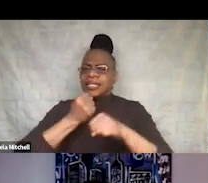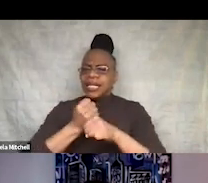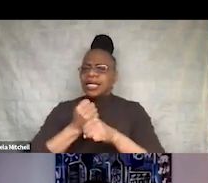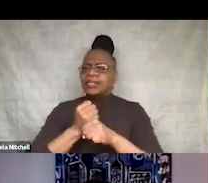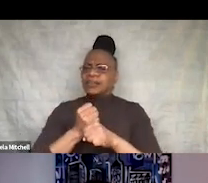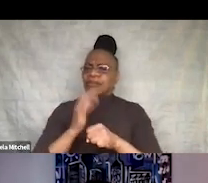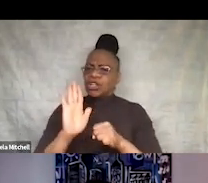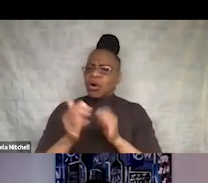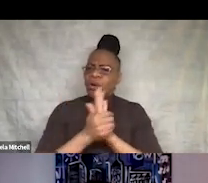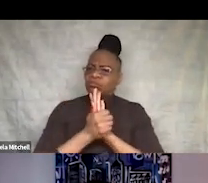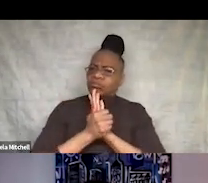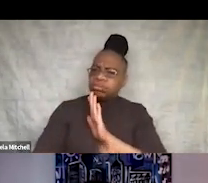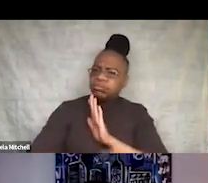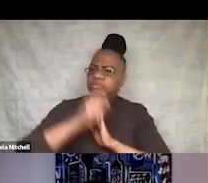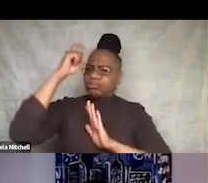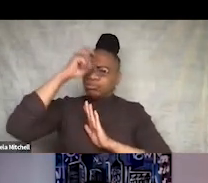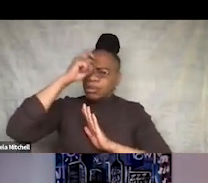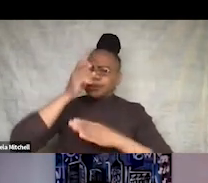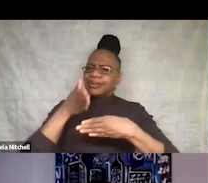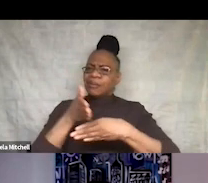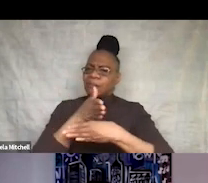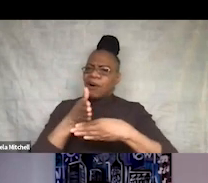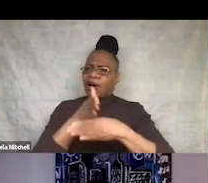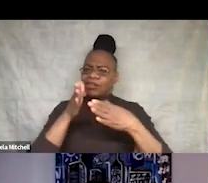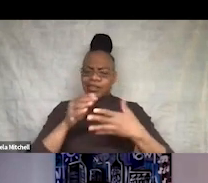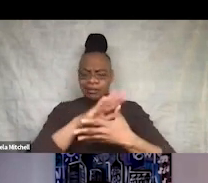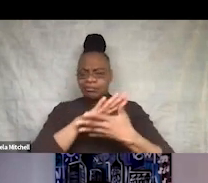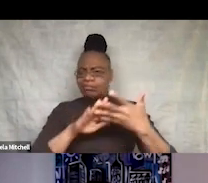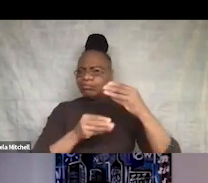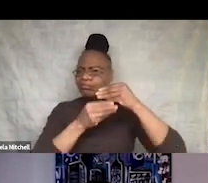wisdom, partnership. I really appreciated, you know,